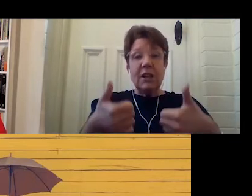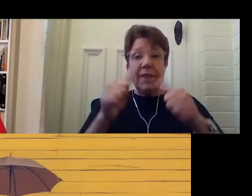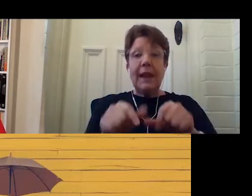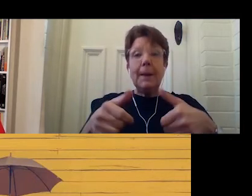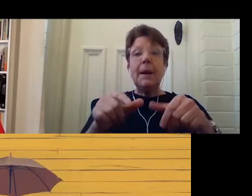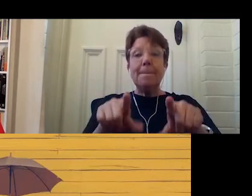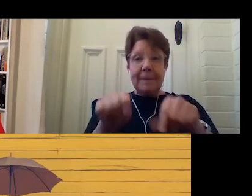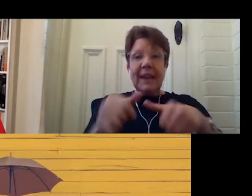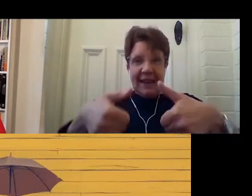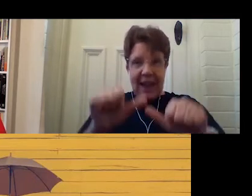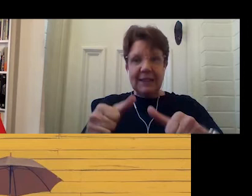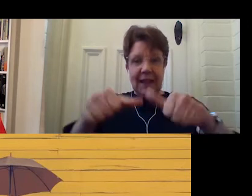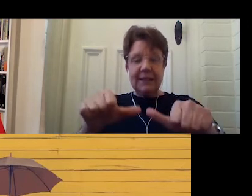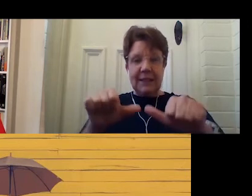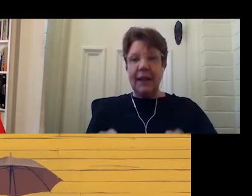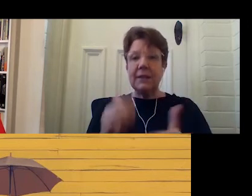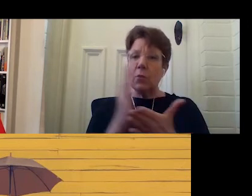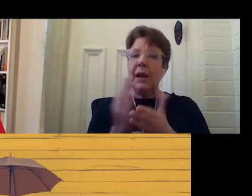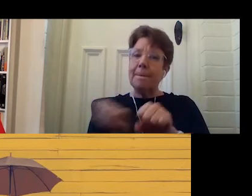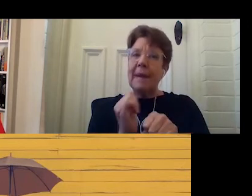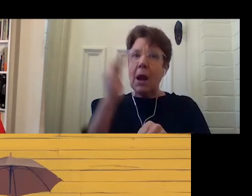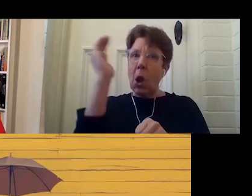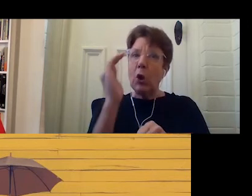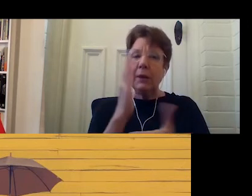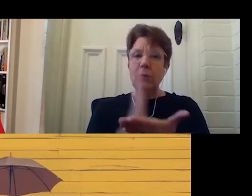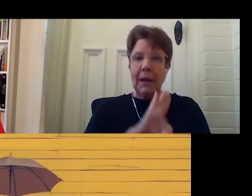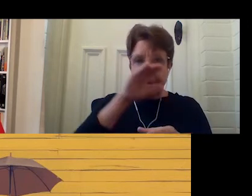and make learning a part of your overall marketing strategy, not just